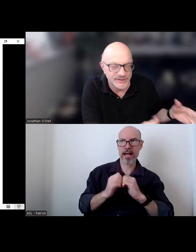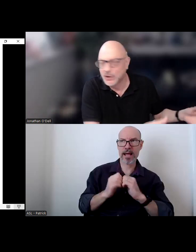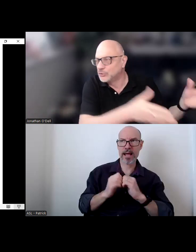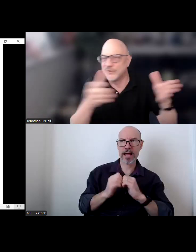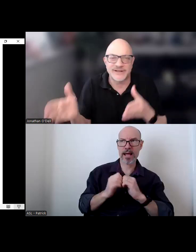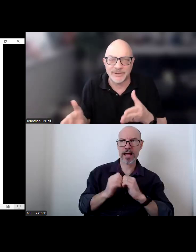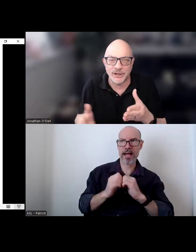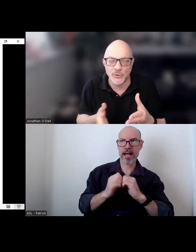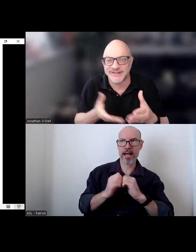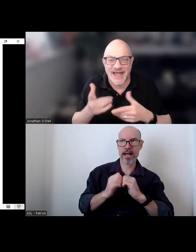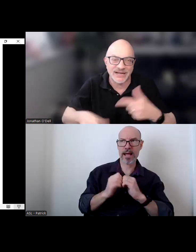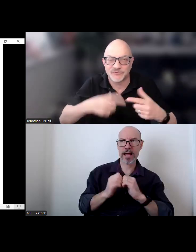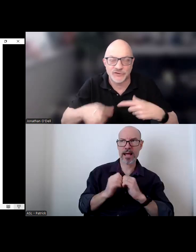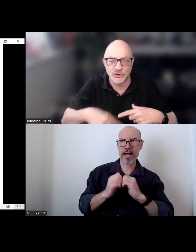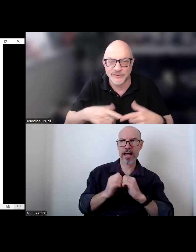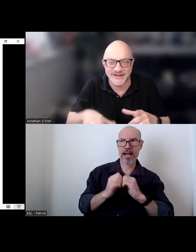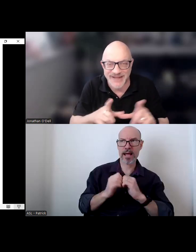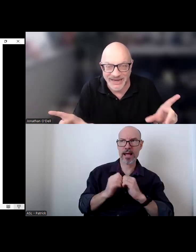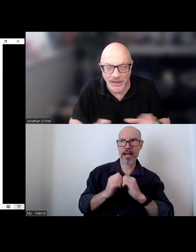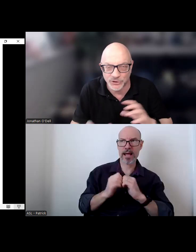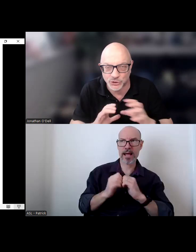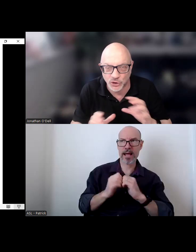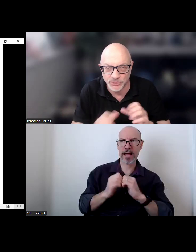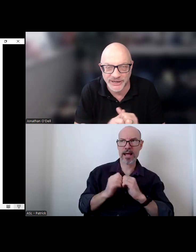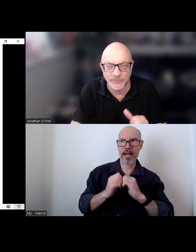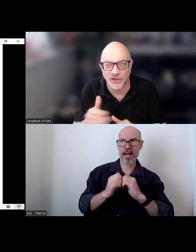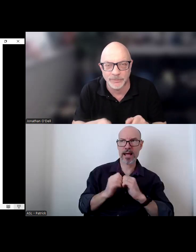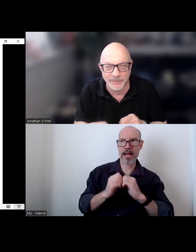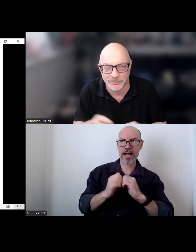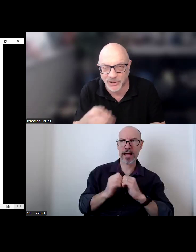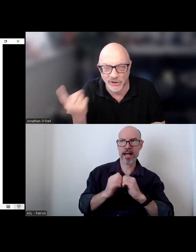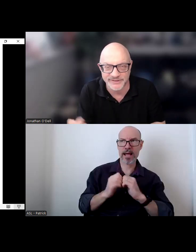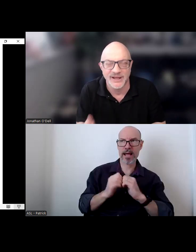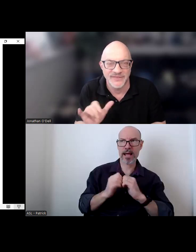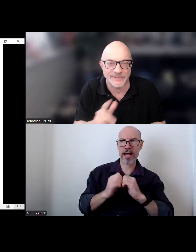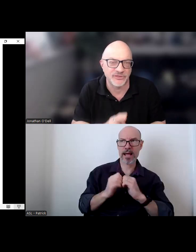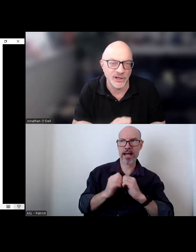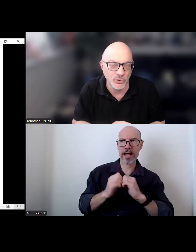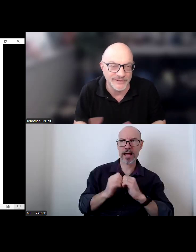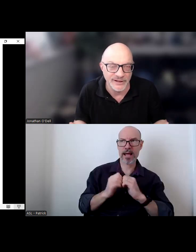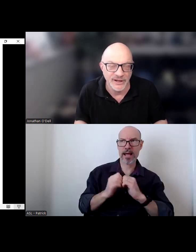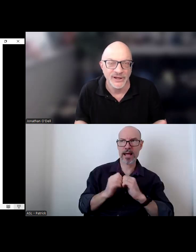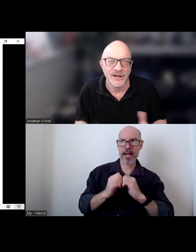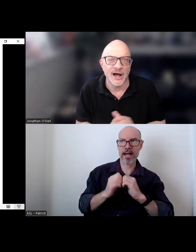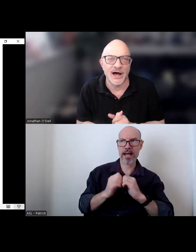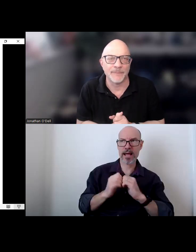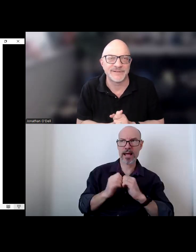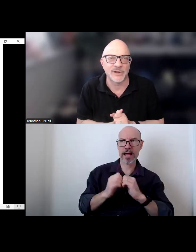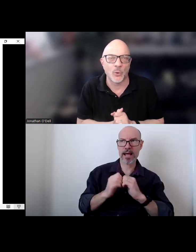word "Deaf" it could be anything. Somebody who has a mild hearing loss, to somebody standing in front of you using